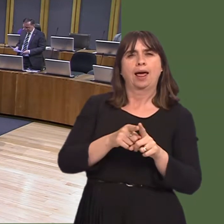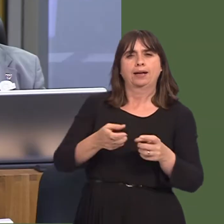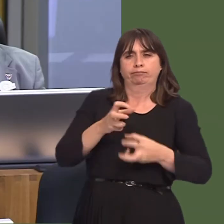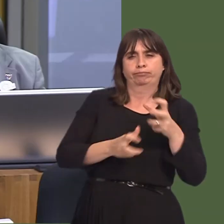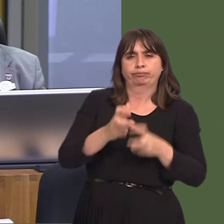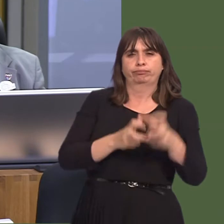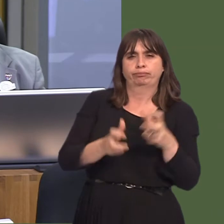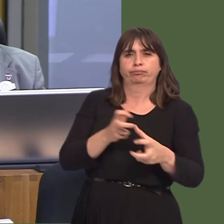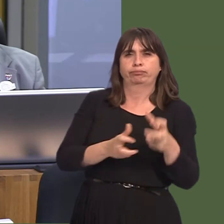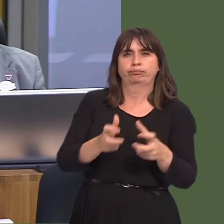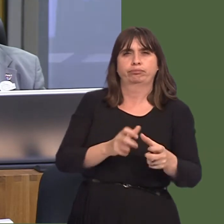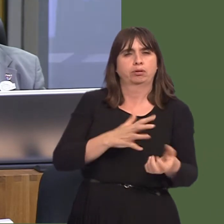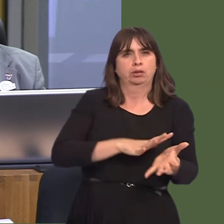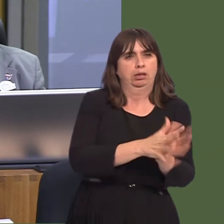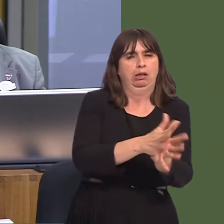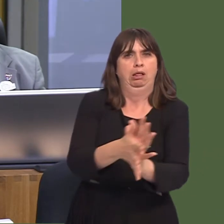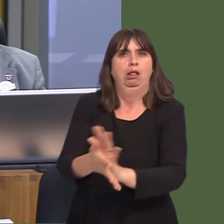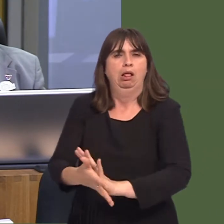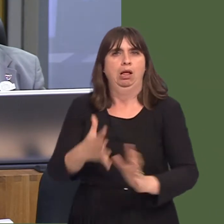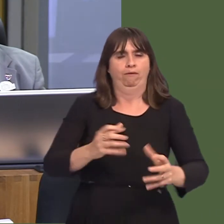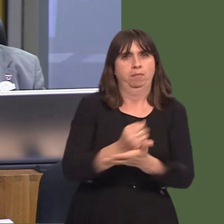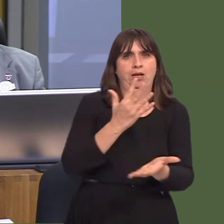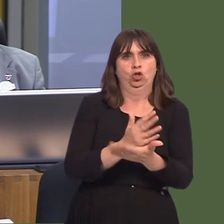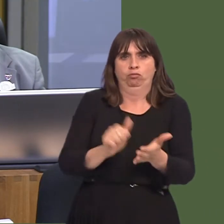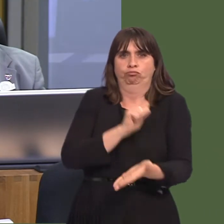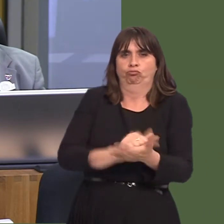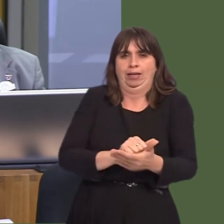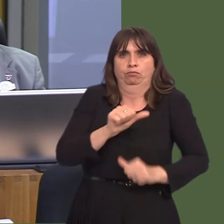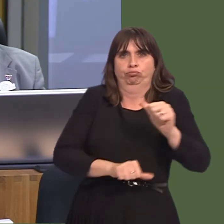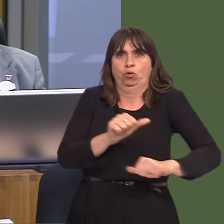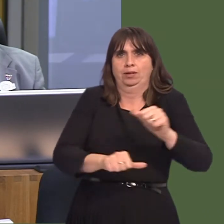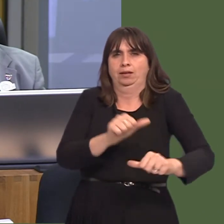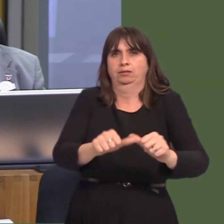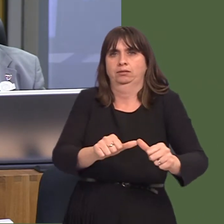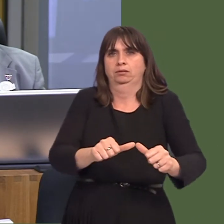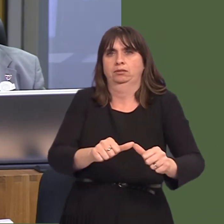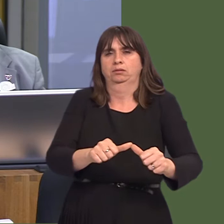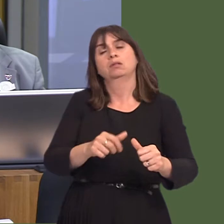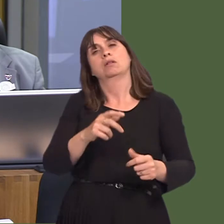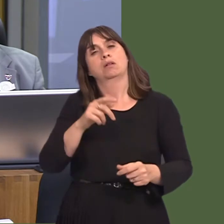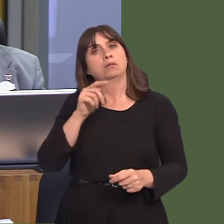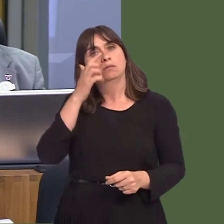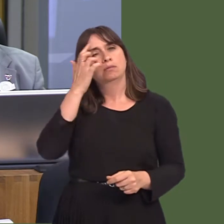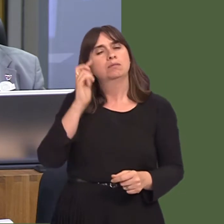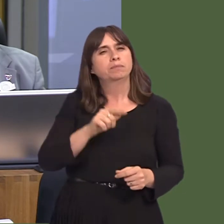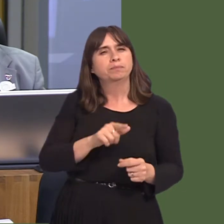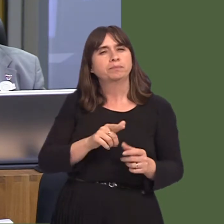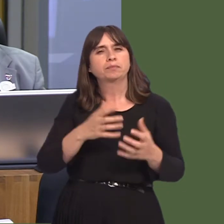Now, a consultation was launched in January to see if anywhere in Wales would volunteer to be the home of a nuclear waste disposal site.